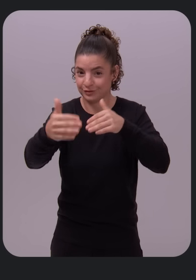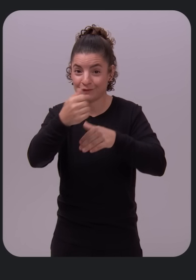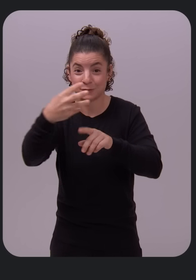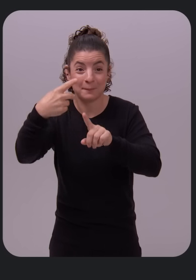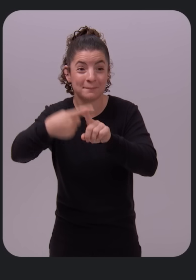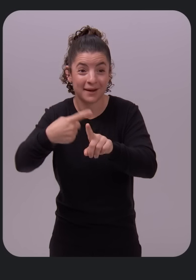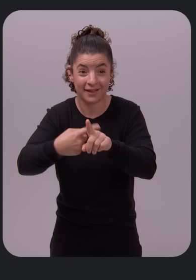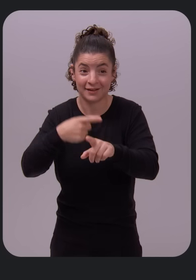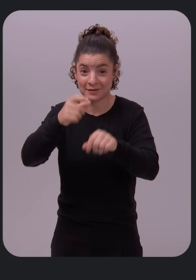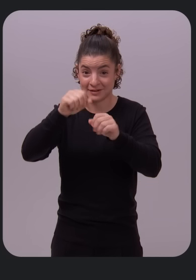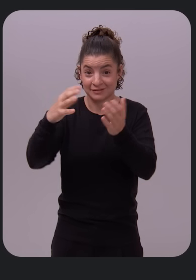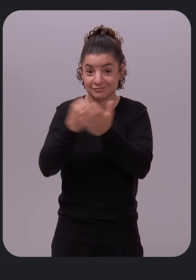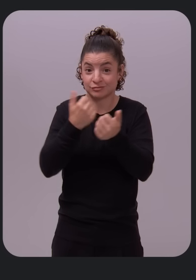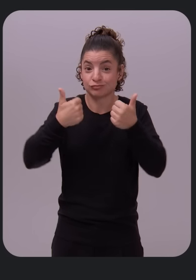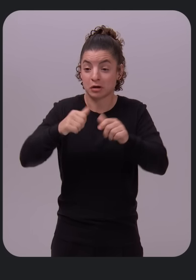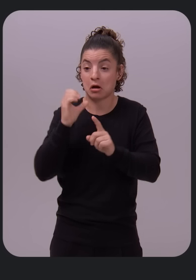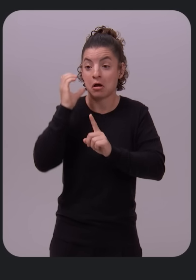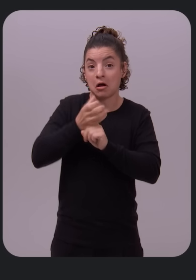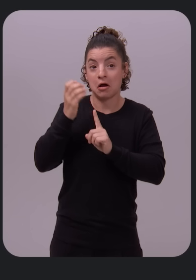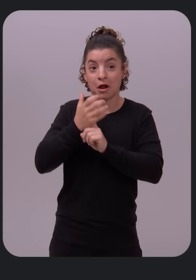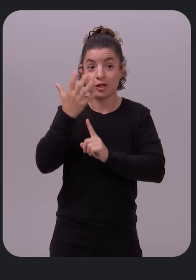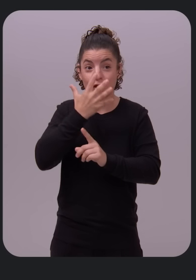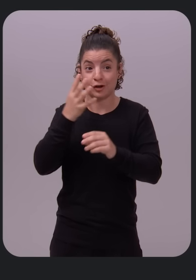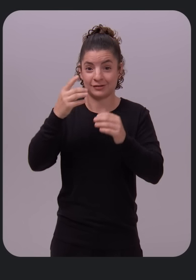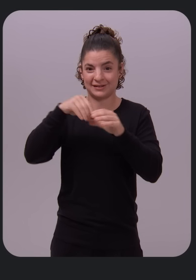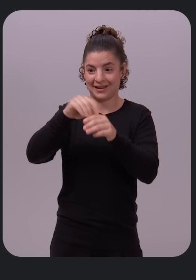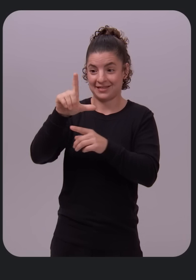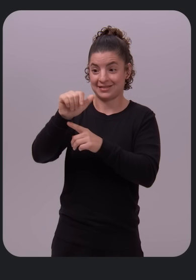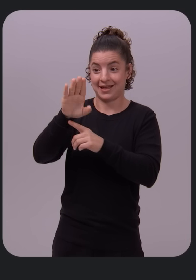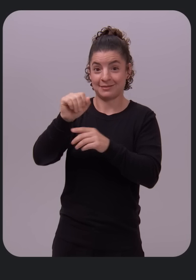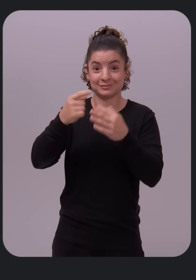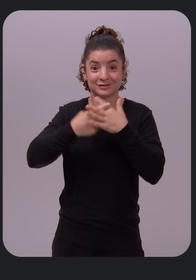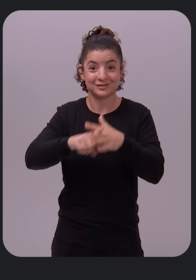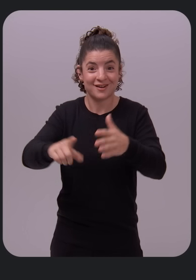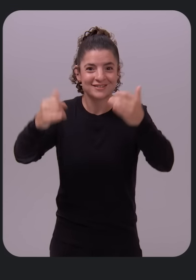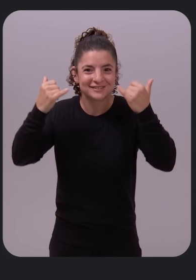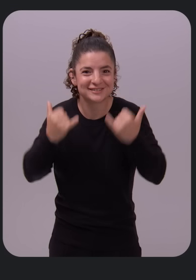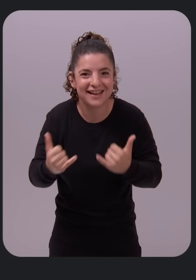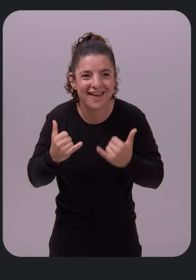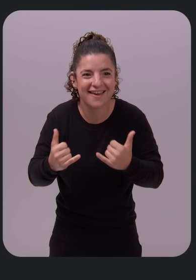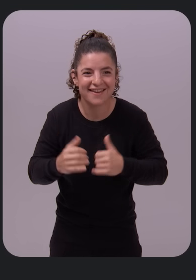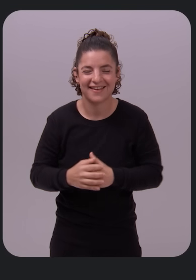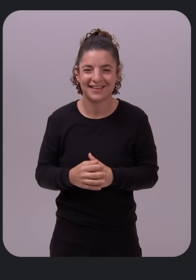and you can start trying on looks in Labs beginning today.